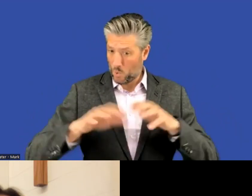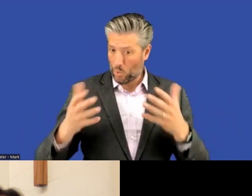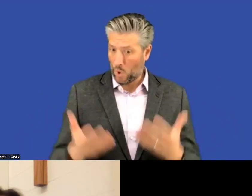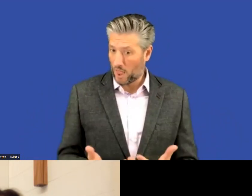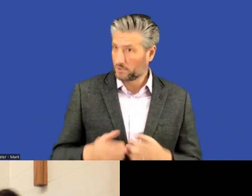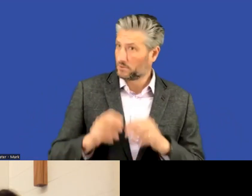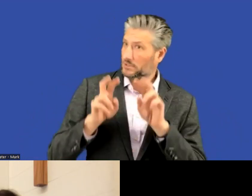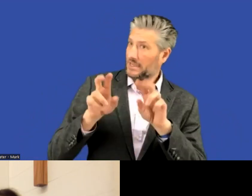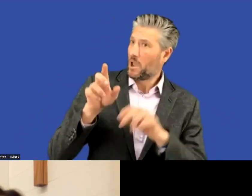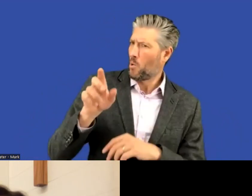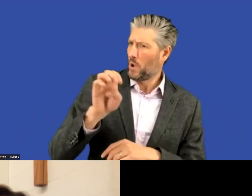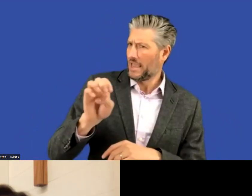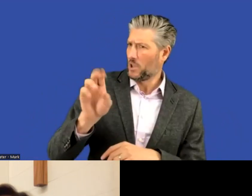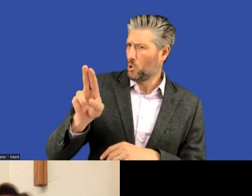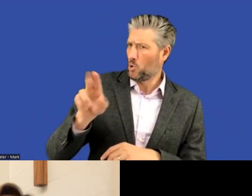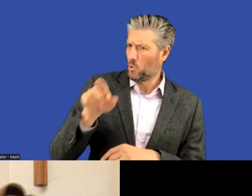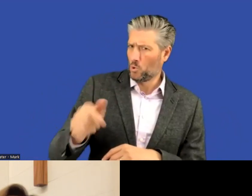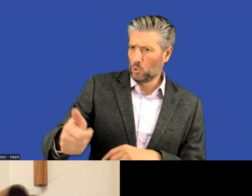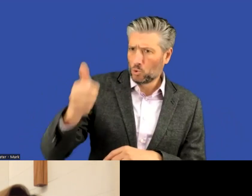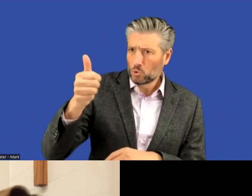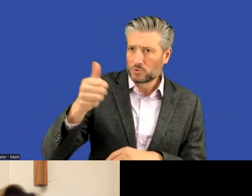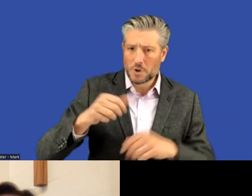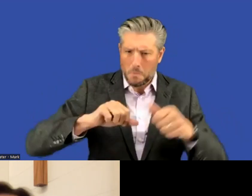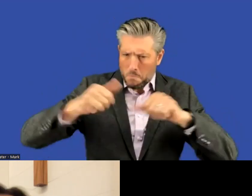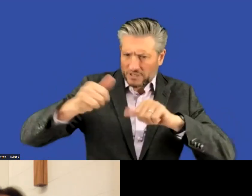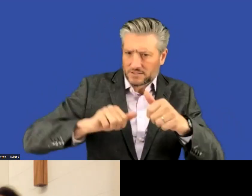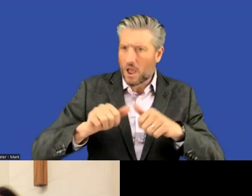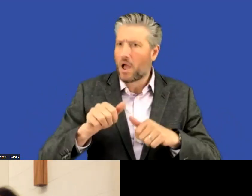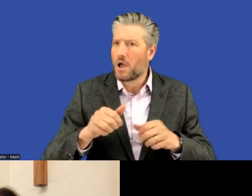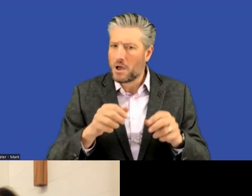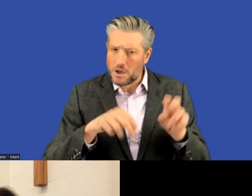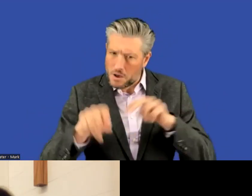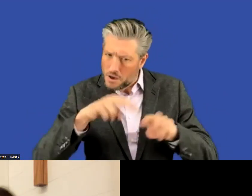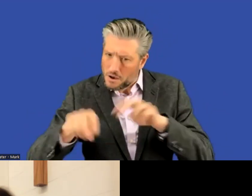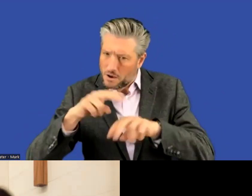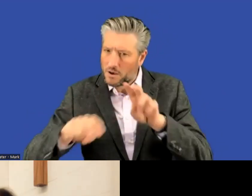Yeah. Monitoring and the self-declaration and the feedback, that's something that's